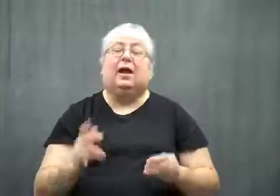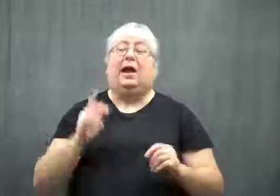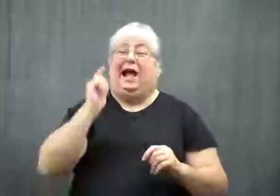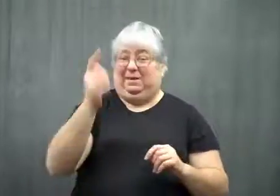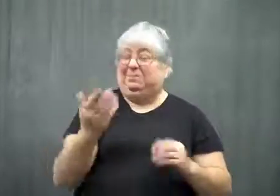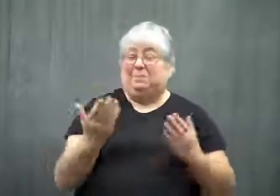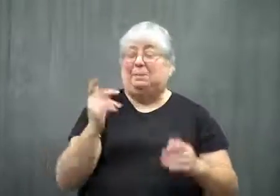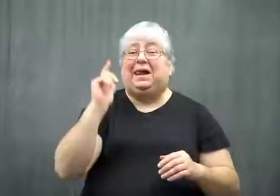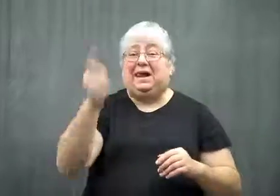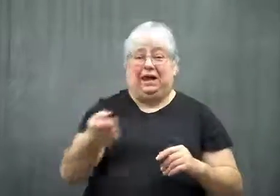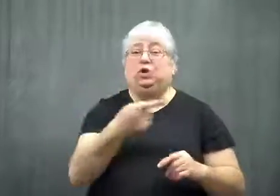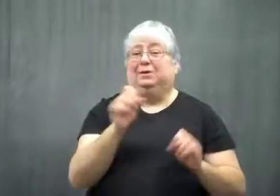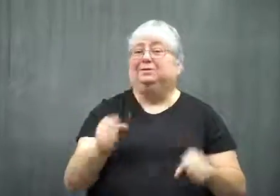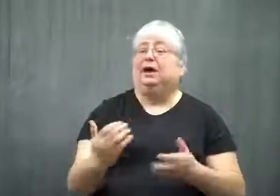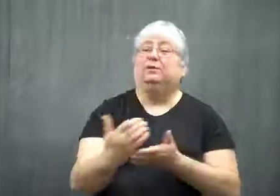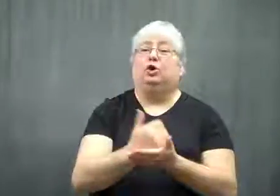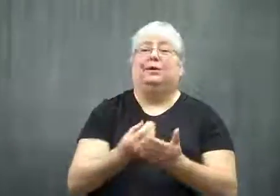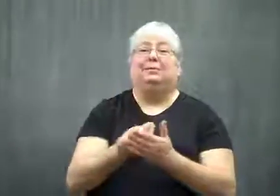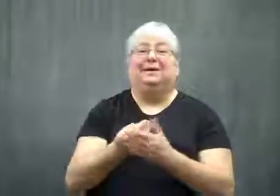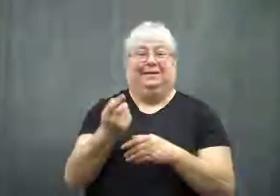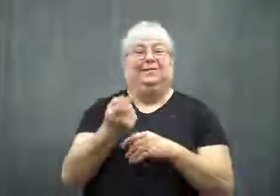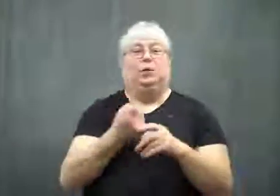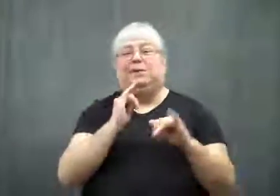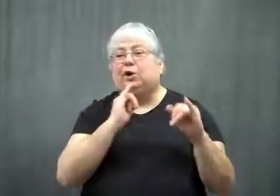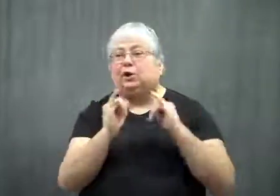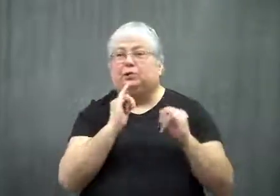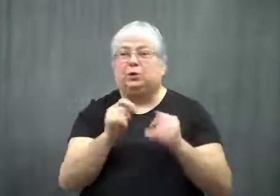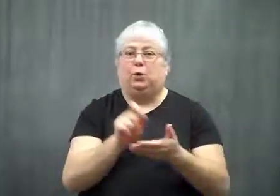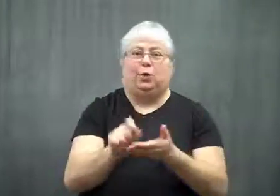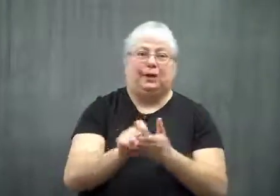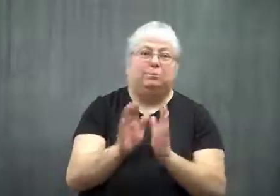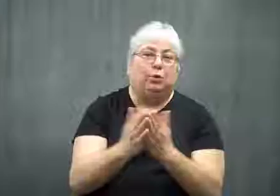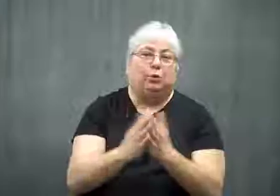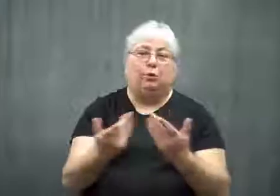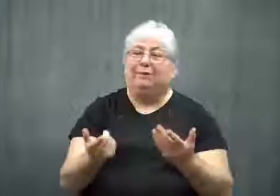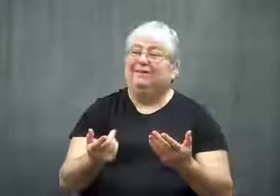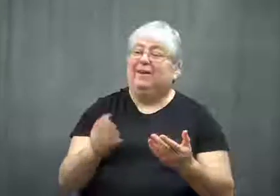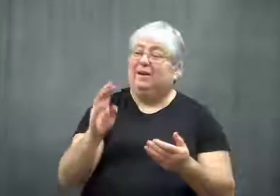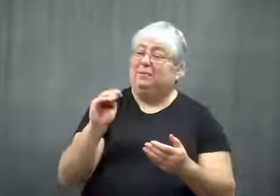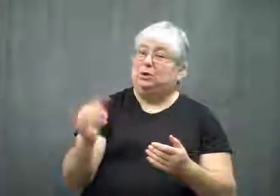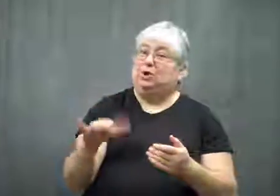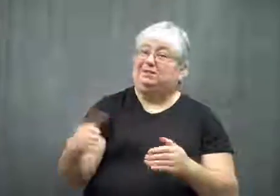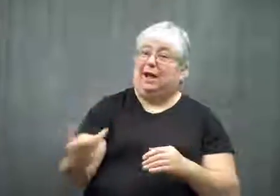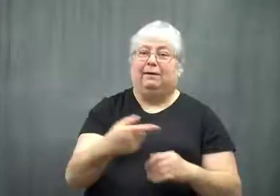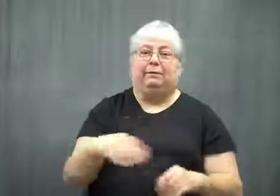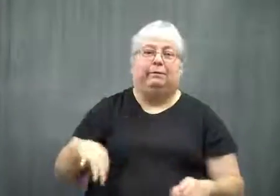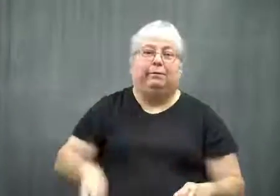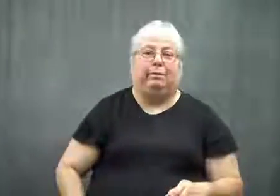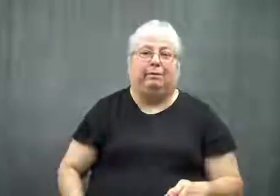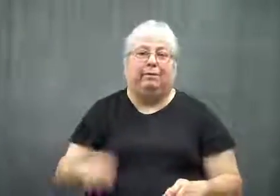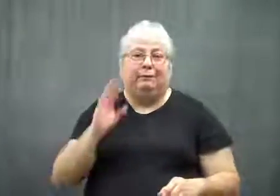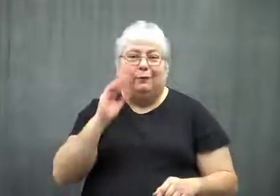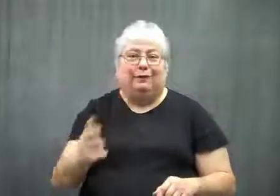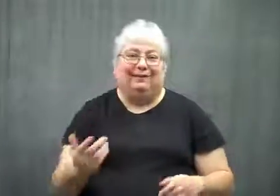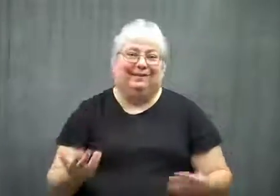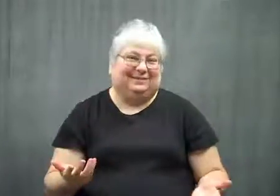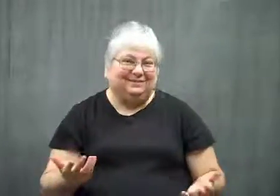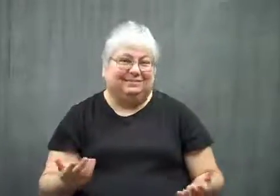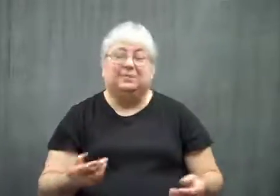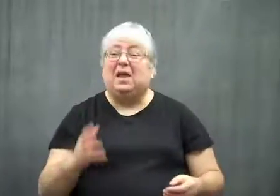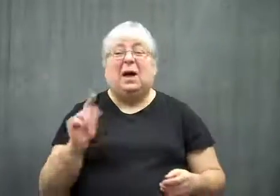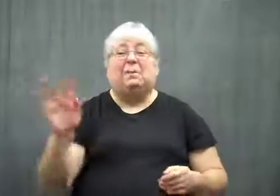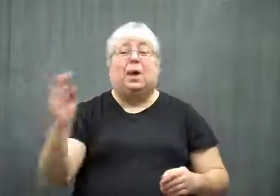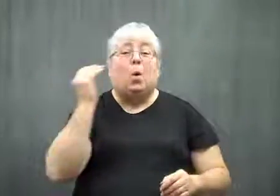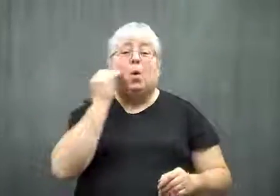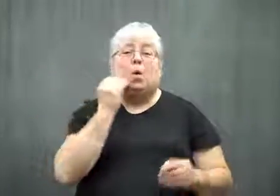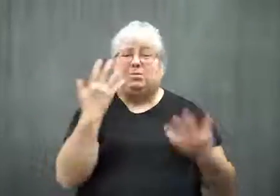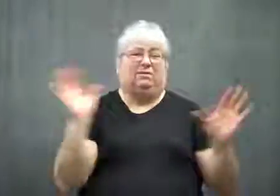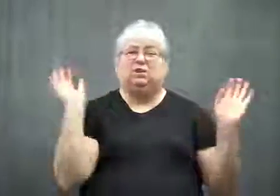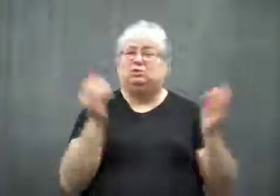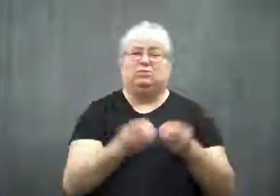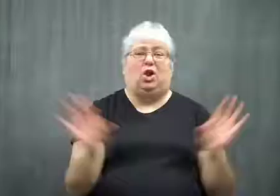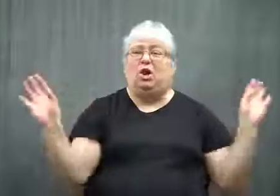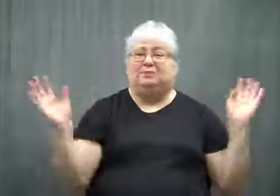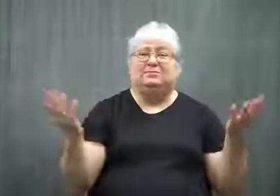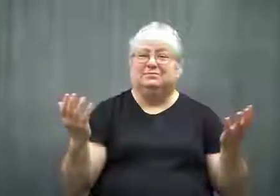He may profit from Jackson's death later on with interviews and book deals.